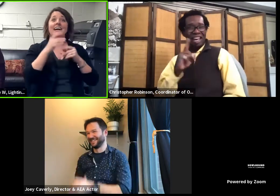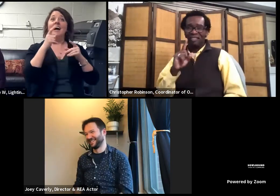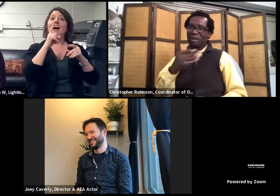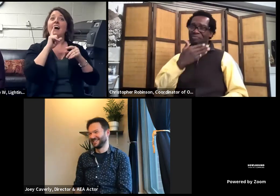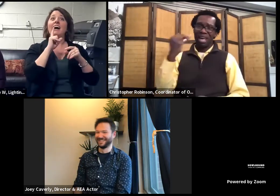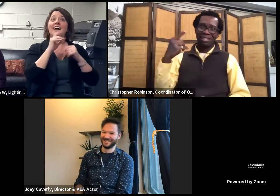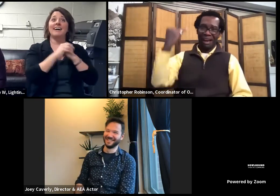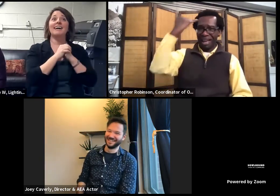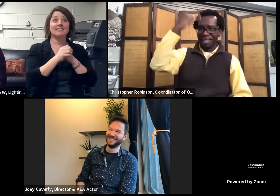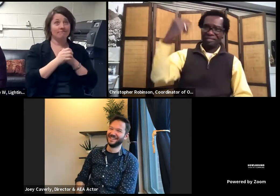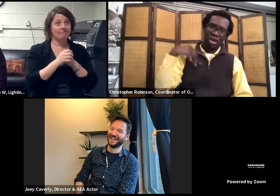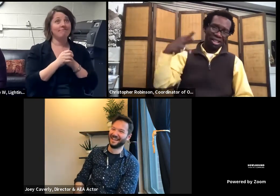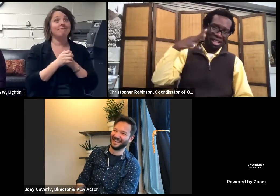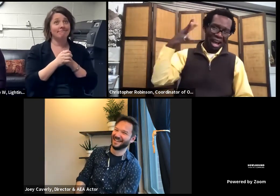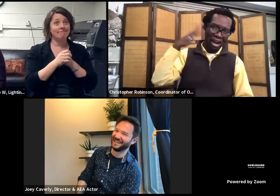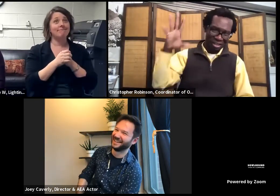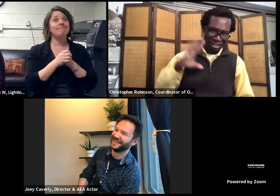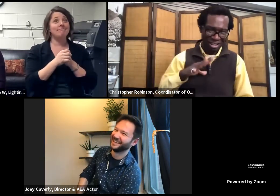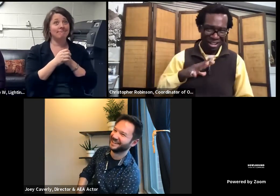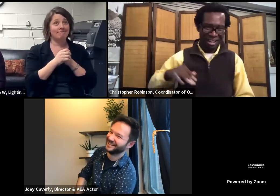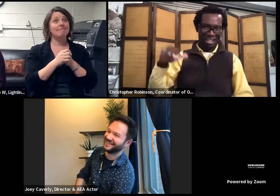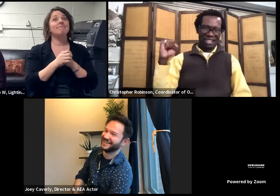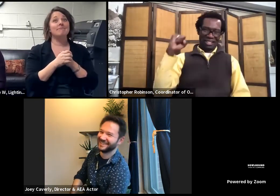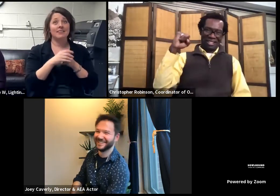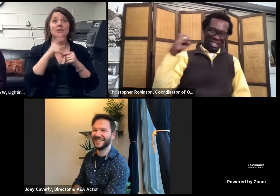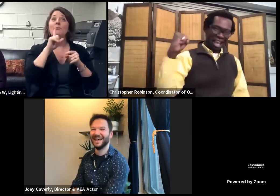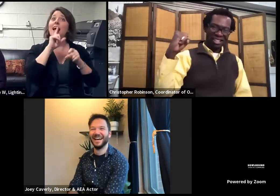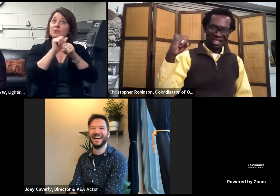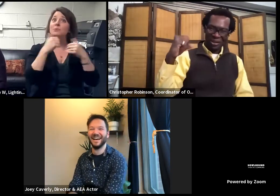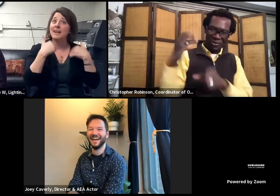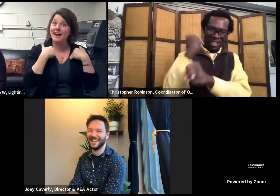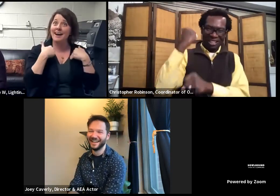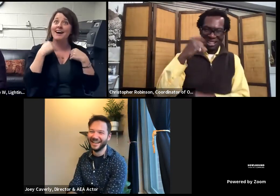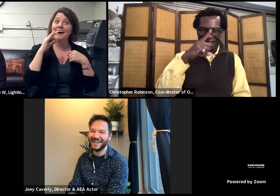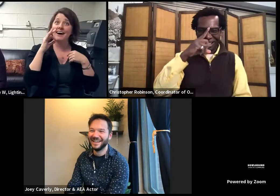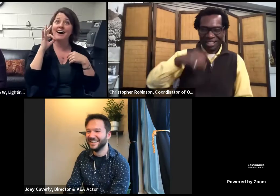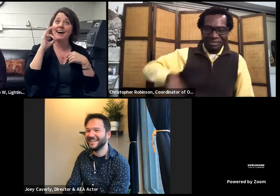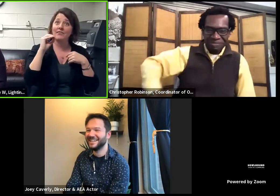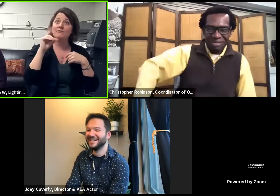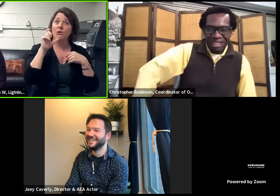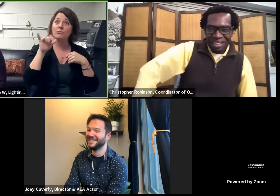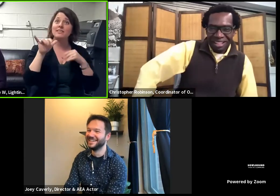(chuckles) The deaf person comes up with the best idea for a sound cue. That's great. Exactly, exactly.